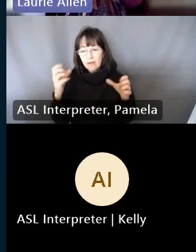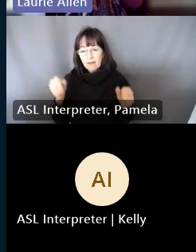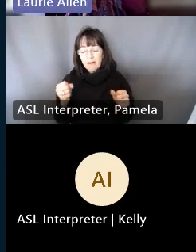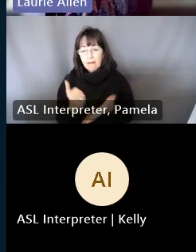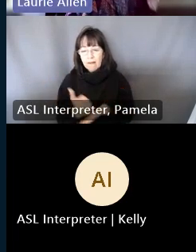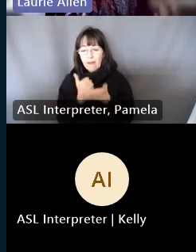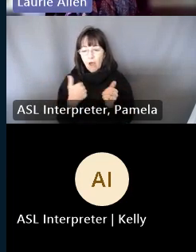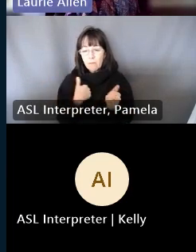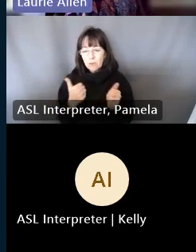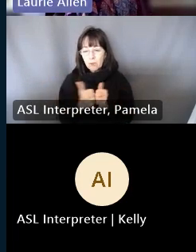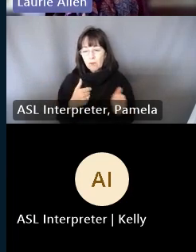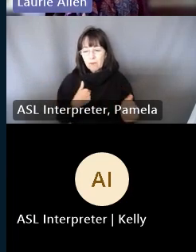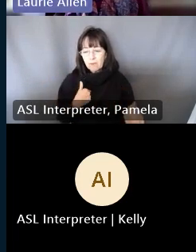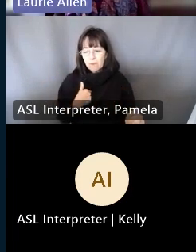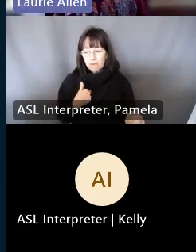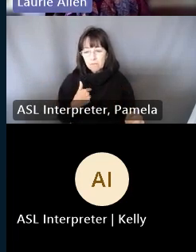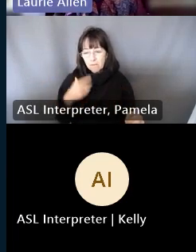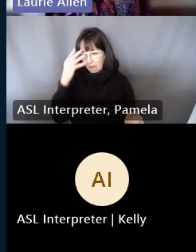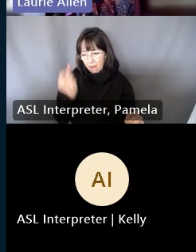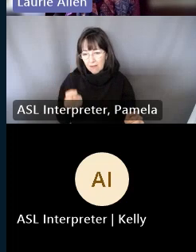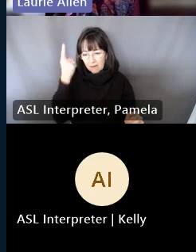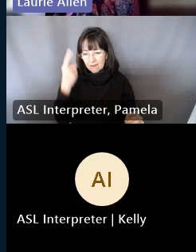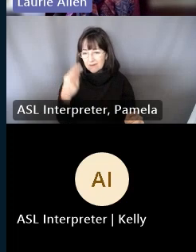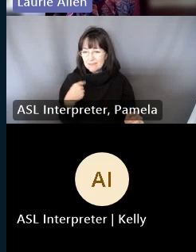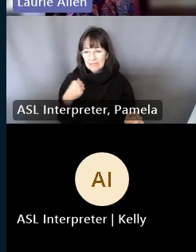And then I won’t go through all of these because we've talked about a lot of it, but I’d like to give you